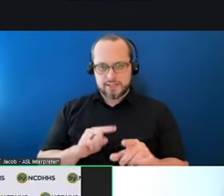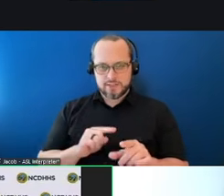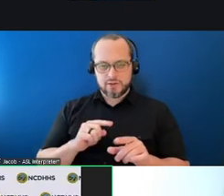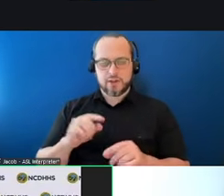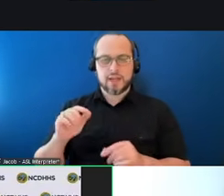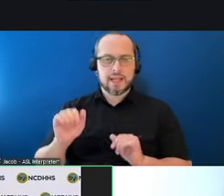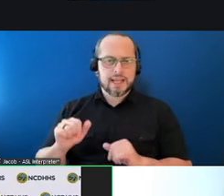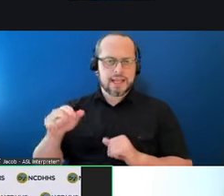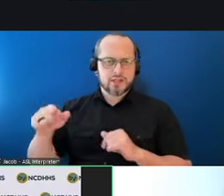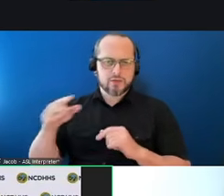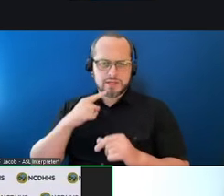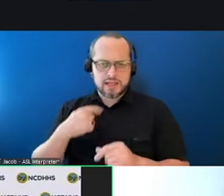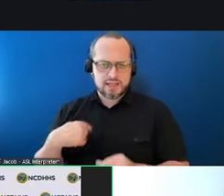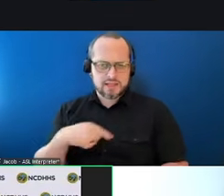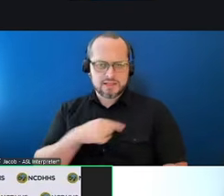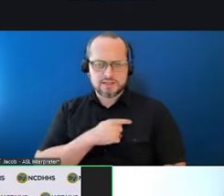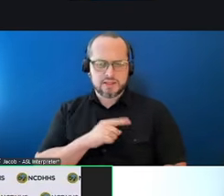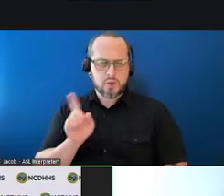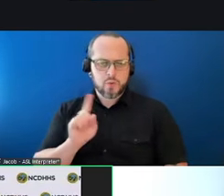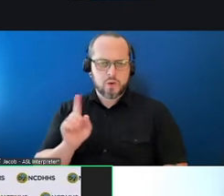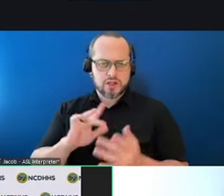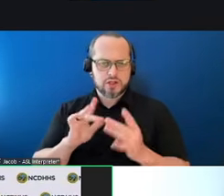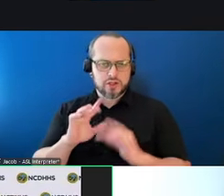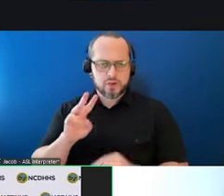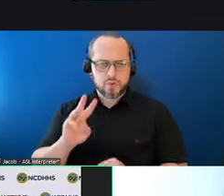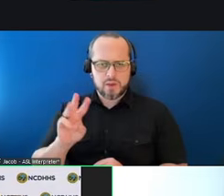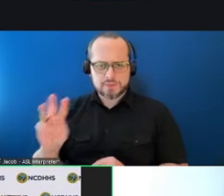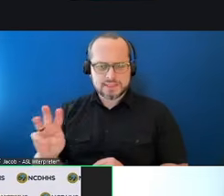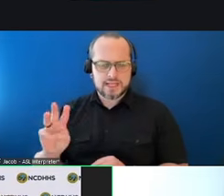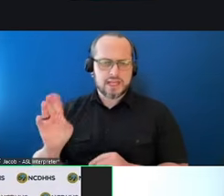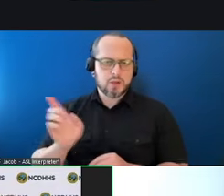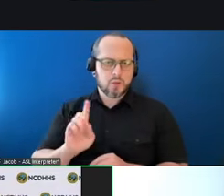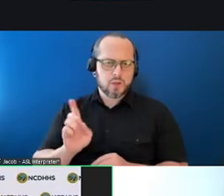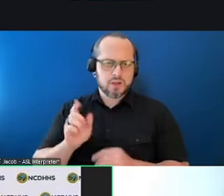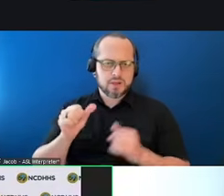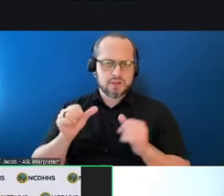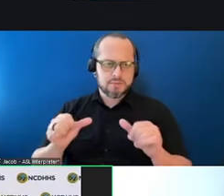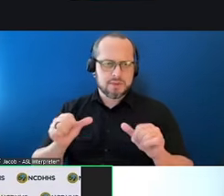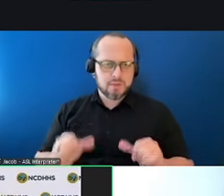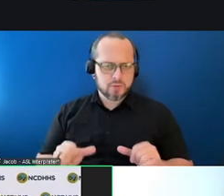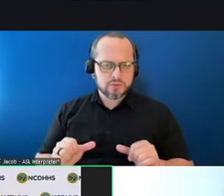us where the website um materials and slides will be posted? So the slides and recording of